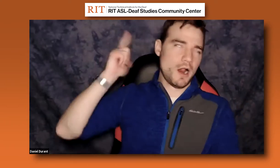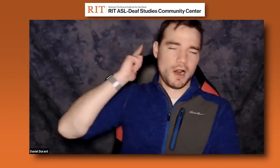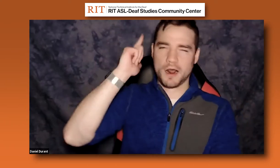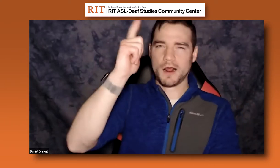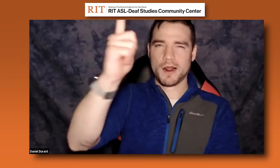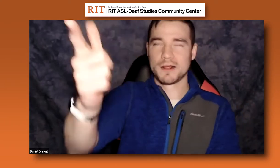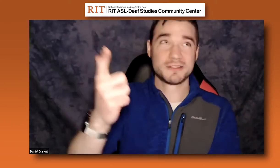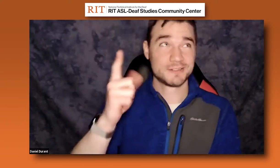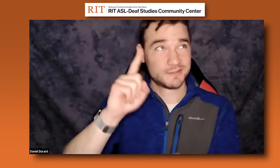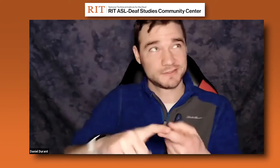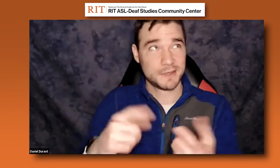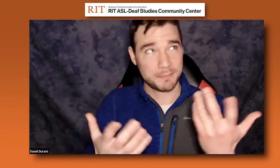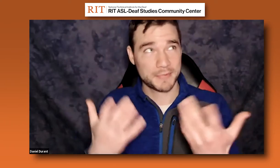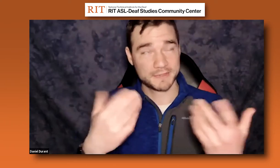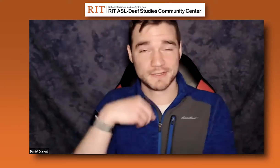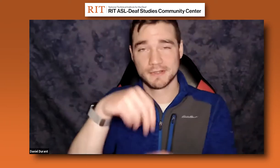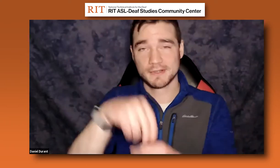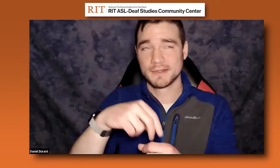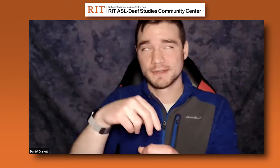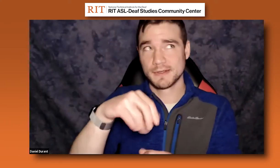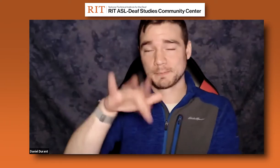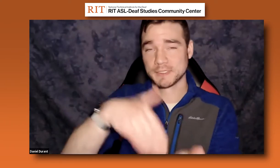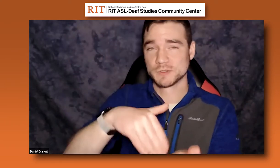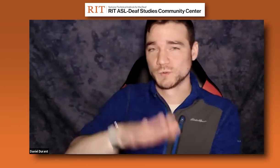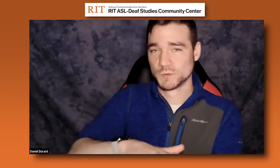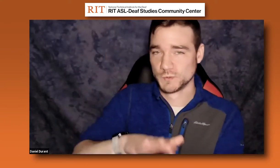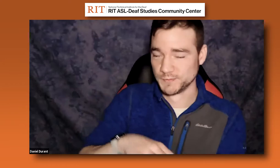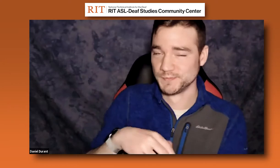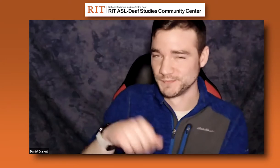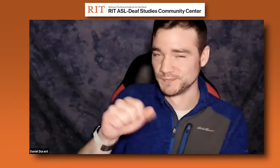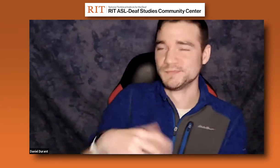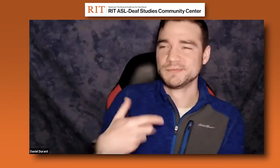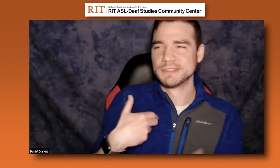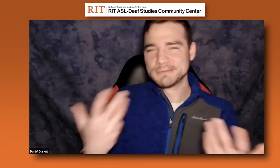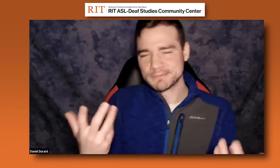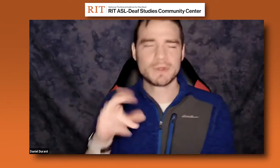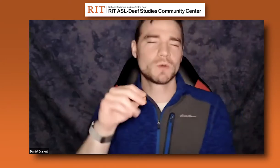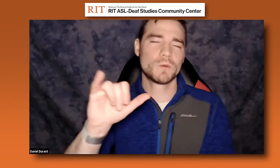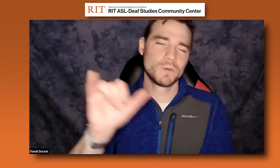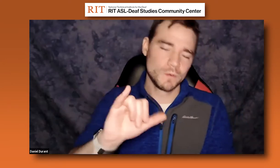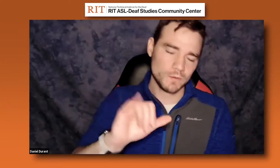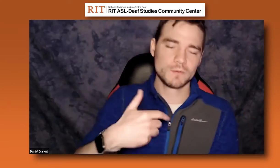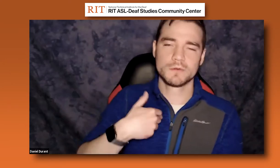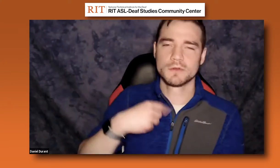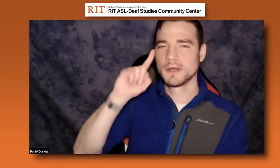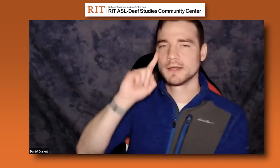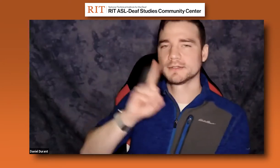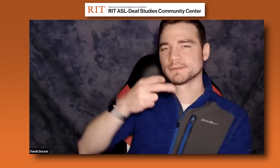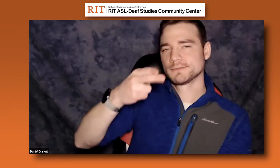until much later; I think maybe I was in middle school when I acted again.